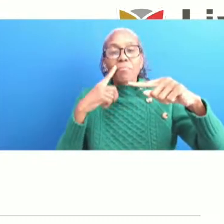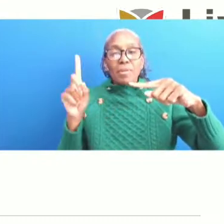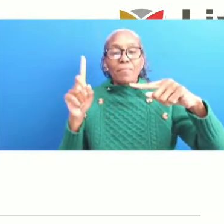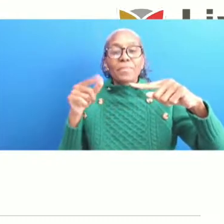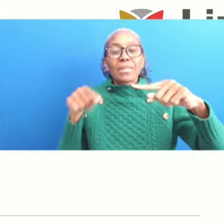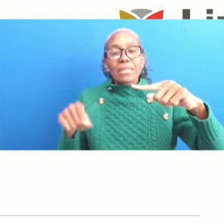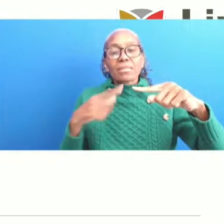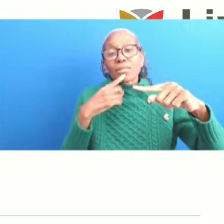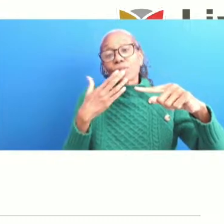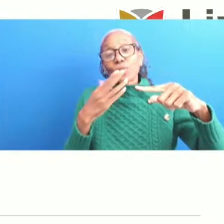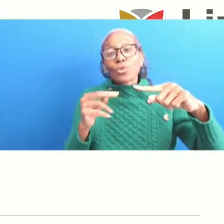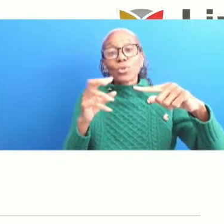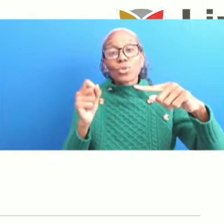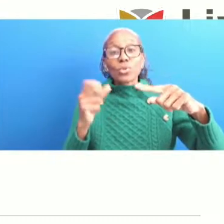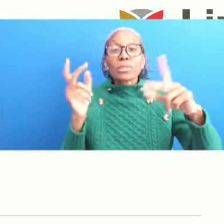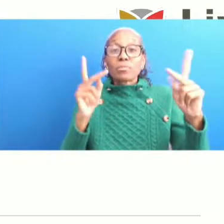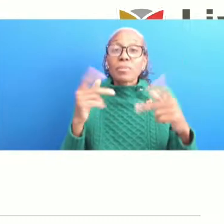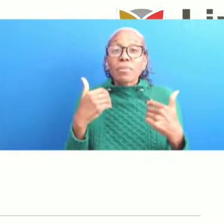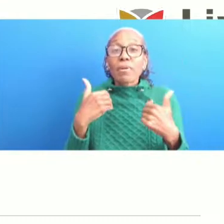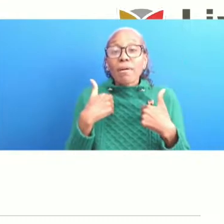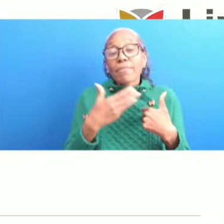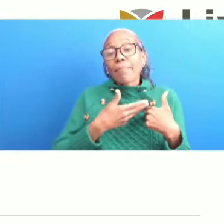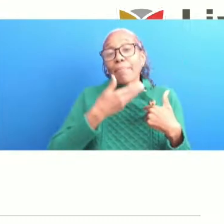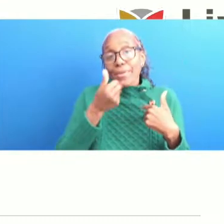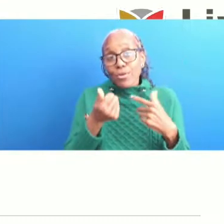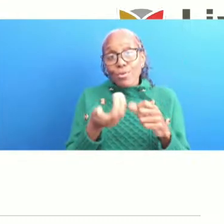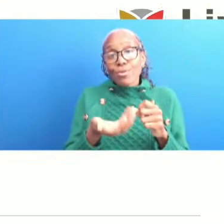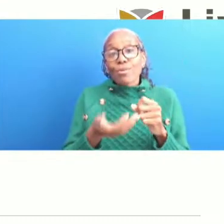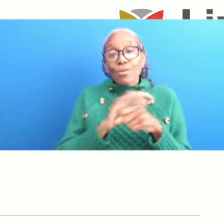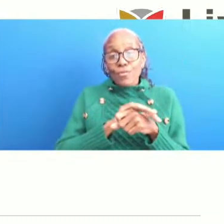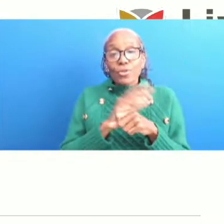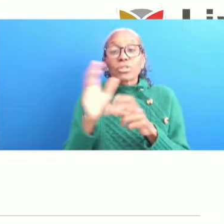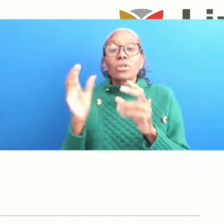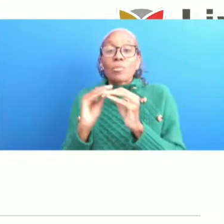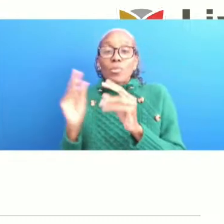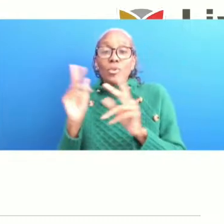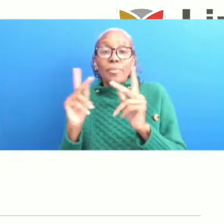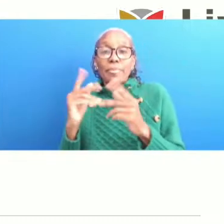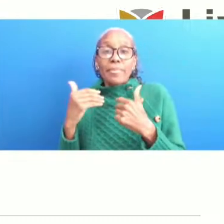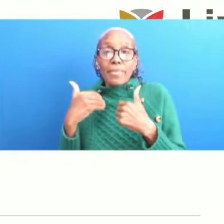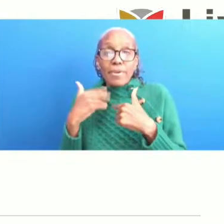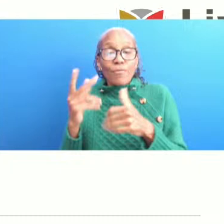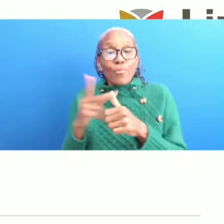THAT WE SET FOR OURSELVES. AND SO AGAIN, THIS IS I WOULD